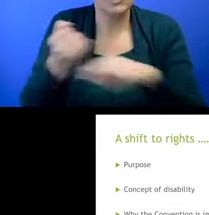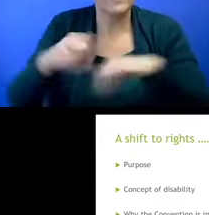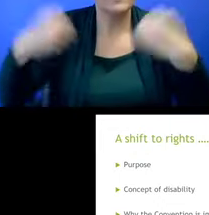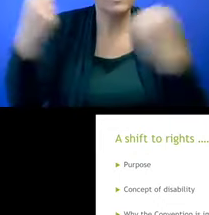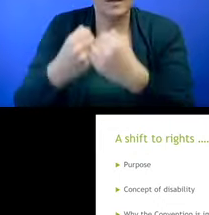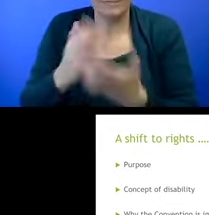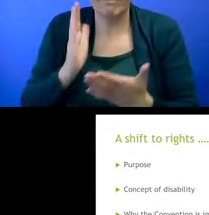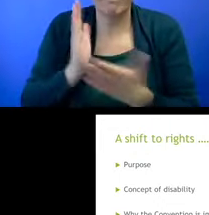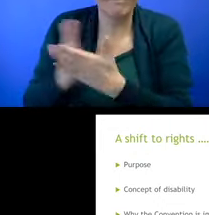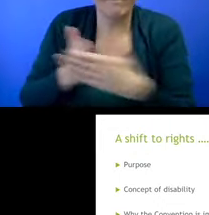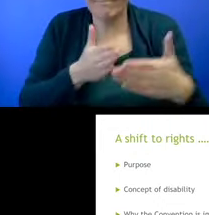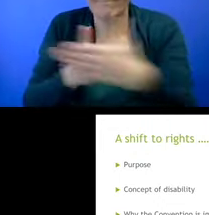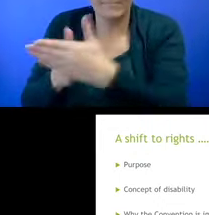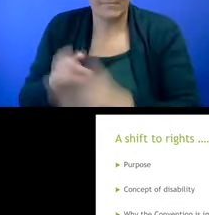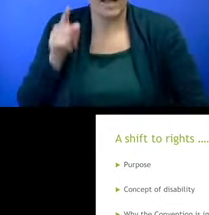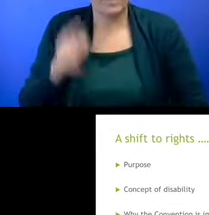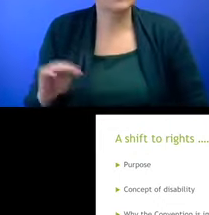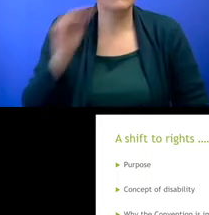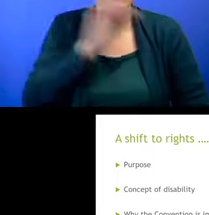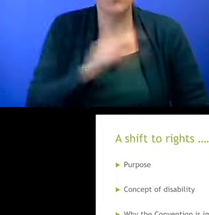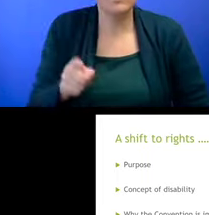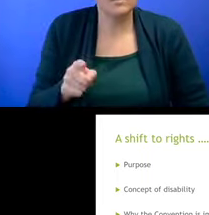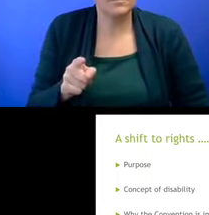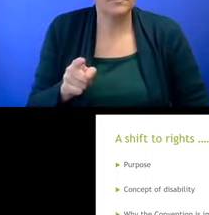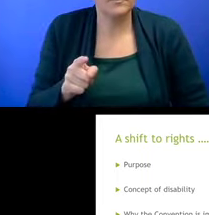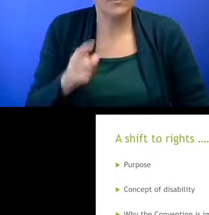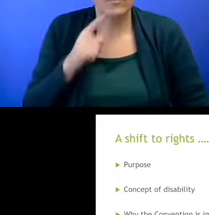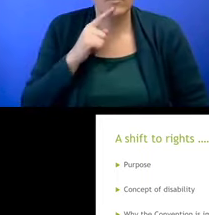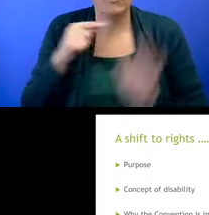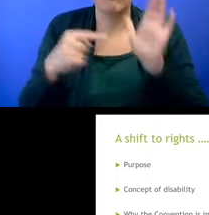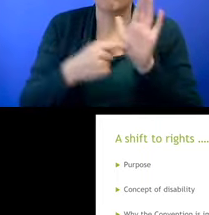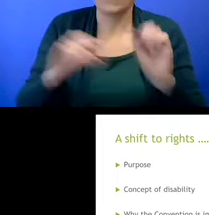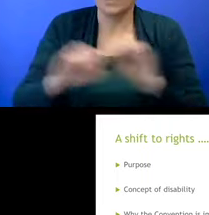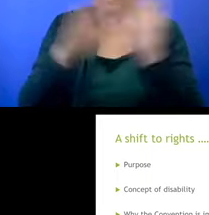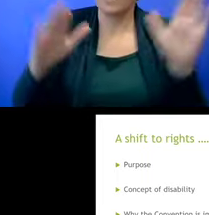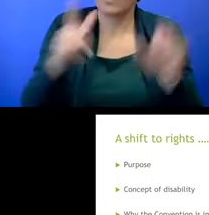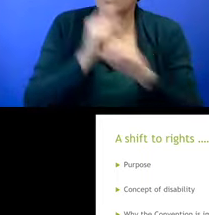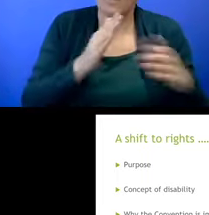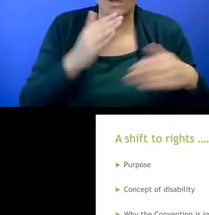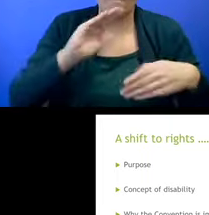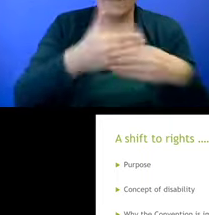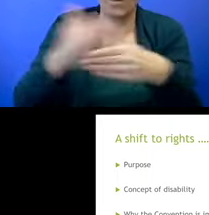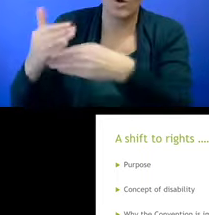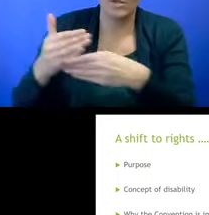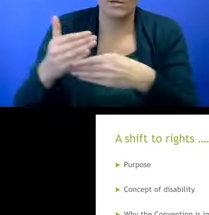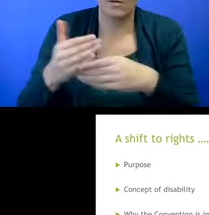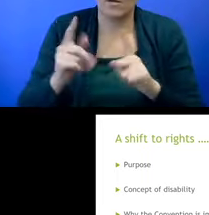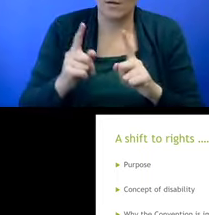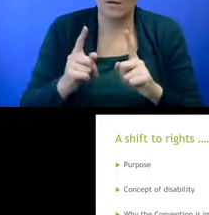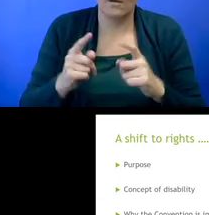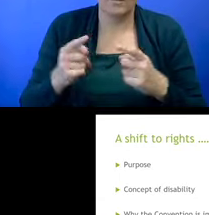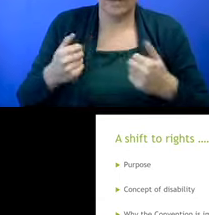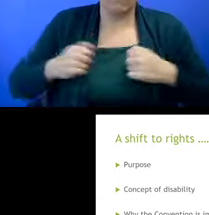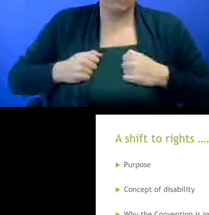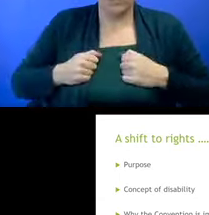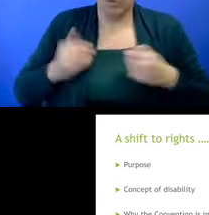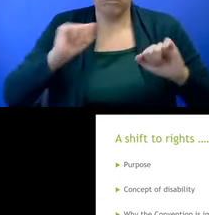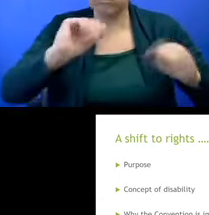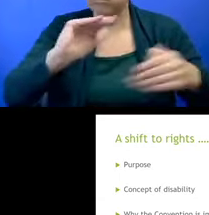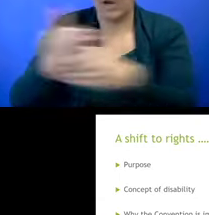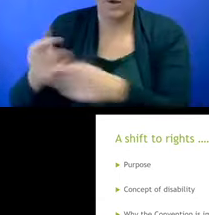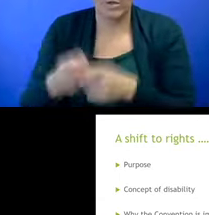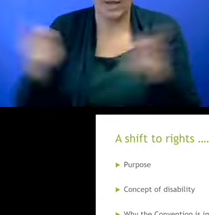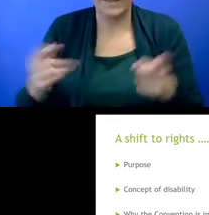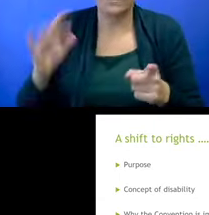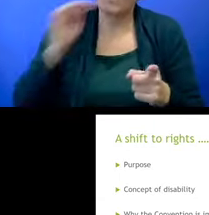This is really, really important: the explicit and clear reference to barriers, separate to an individual, as a key factor in disability,